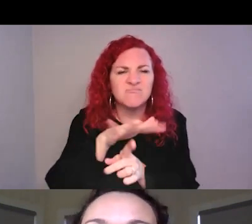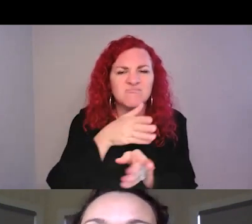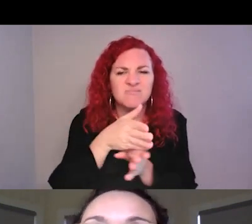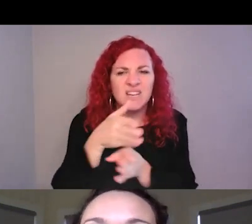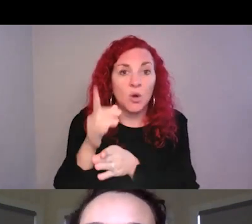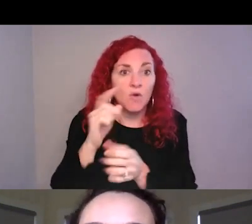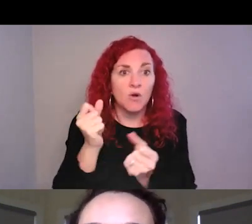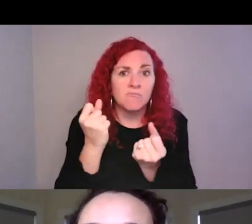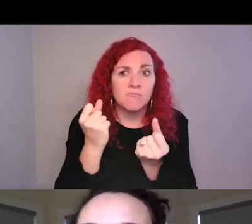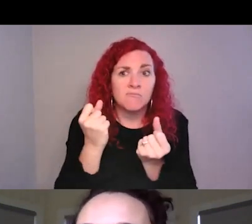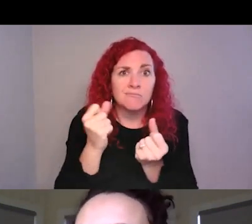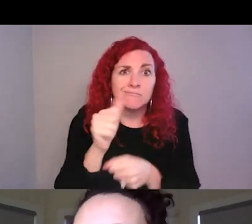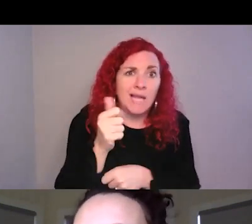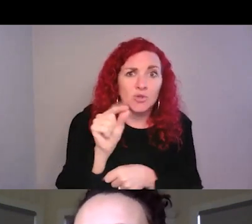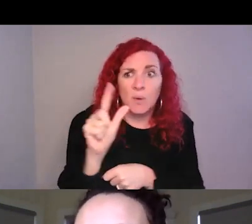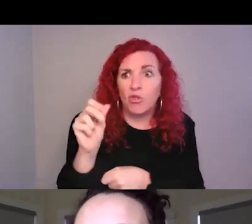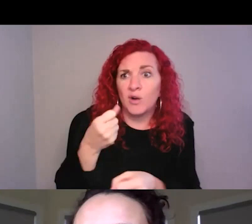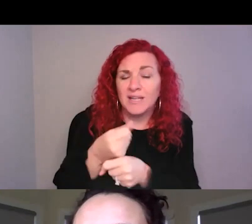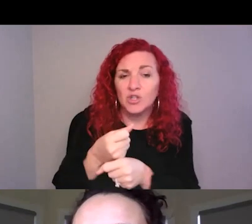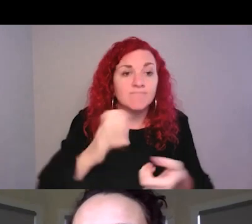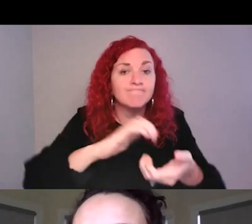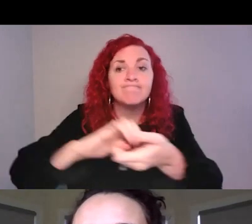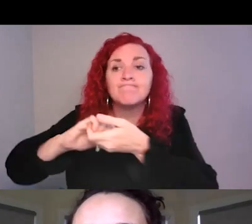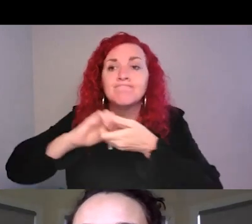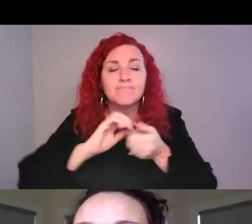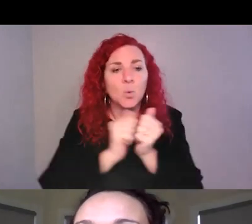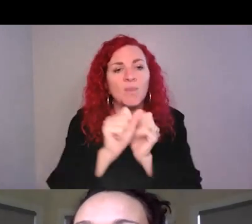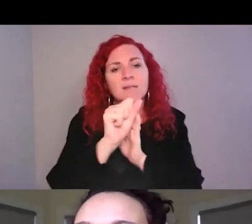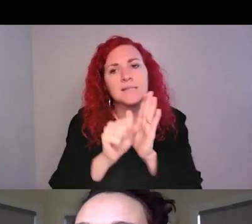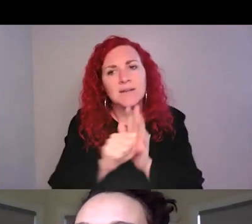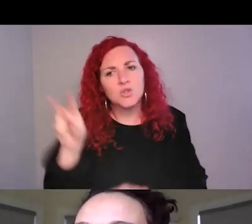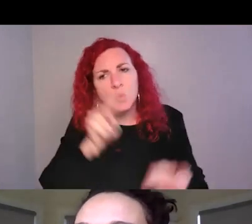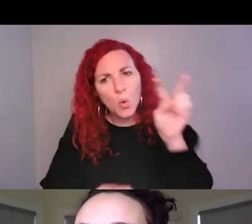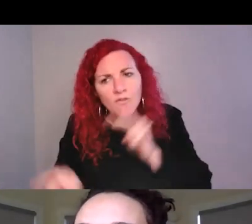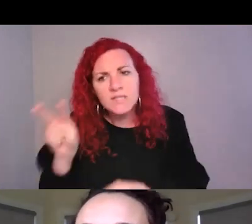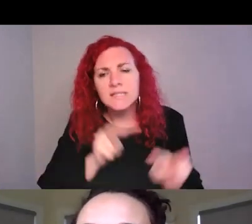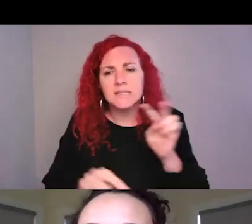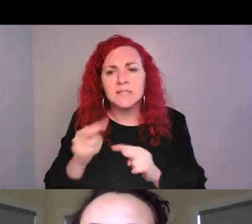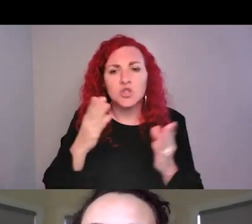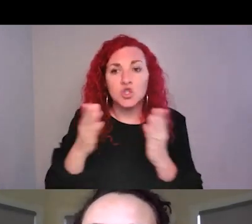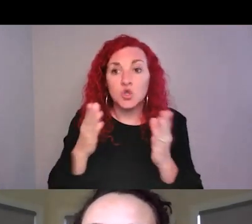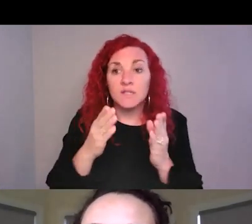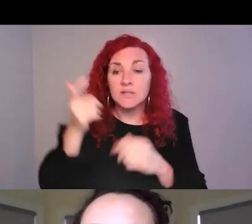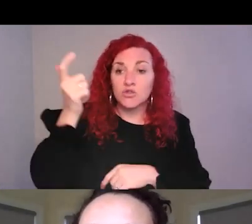WE WORK IN PARTNERSHIP WITH THE STATE FOR SERVICES THAT ARE REFUNDED AND